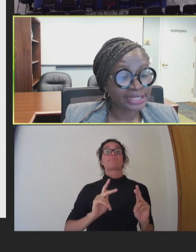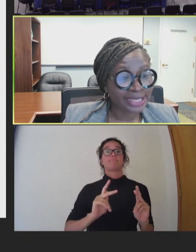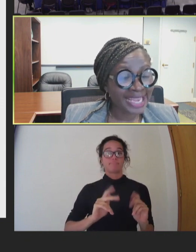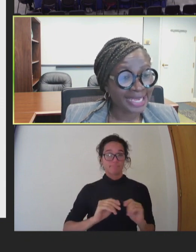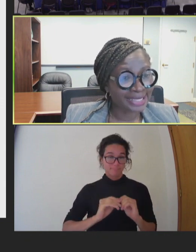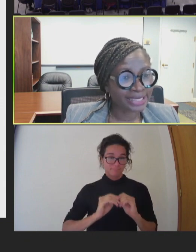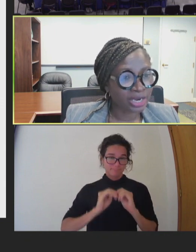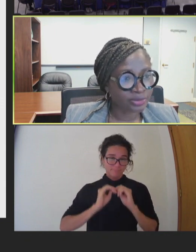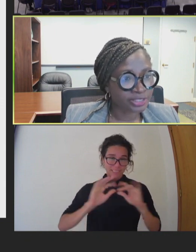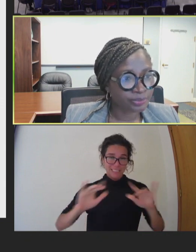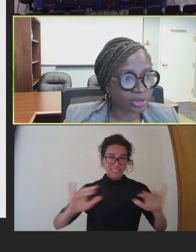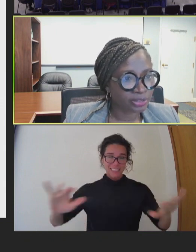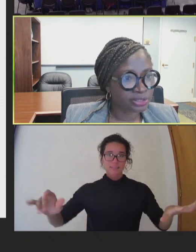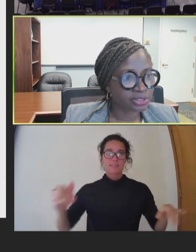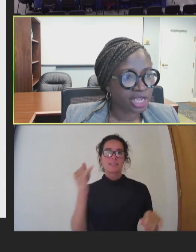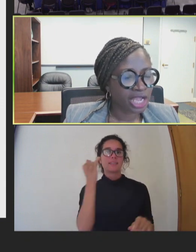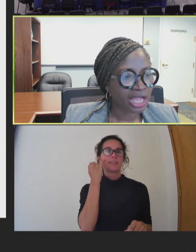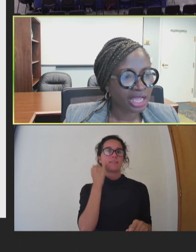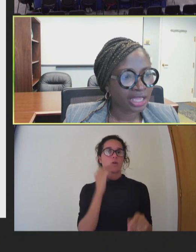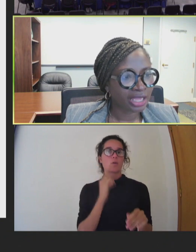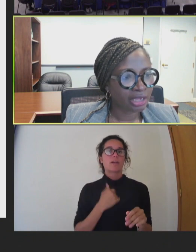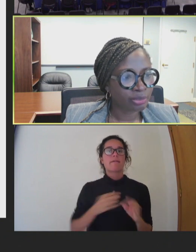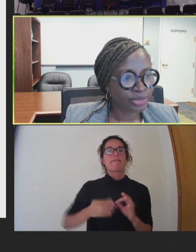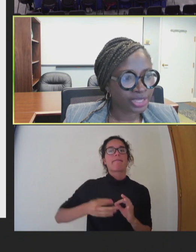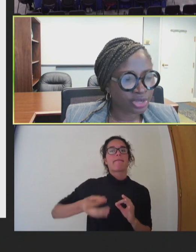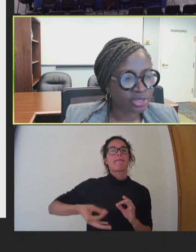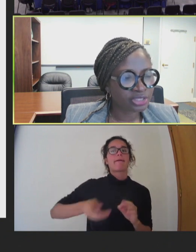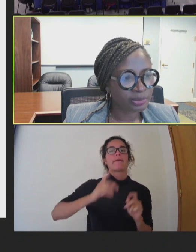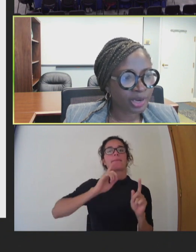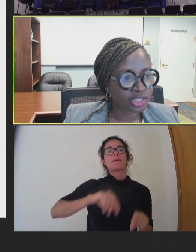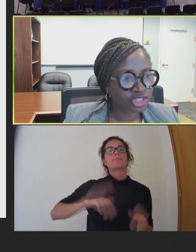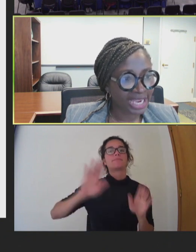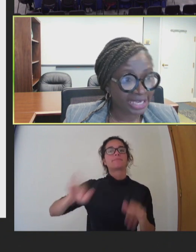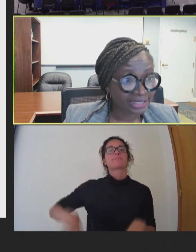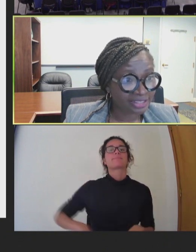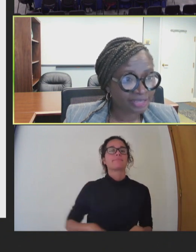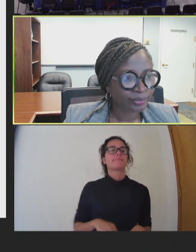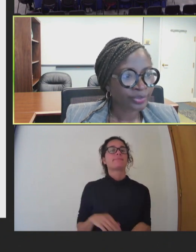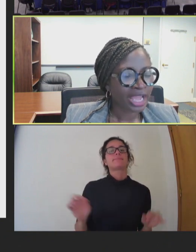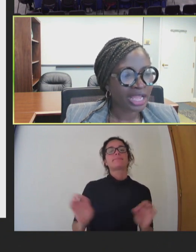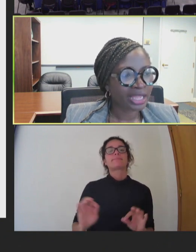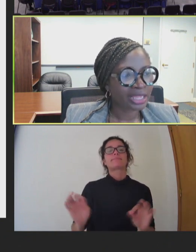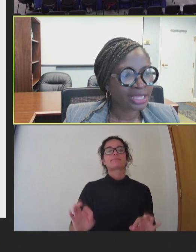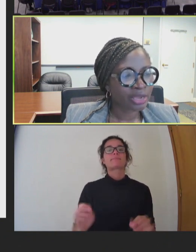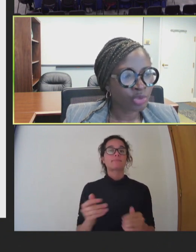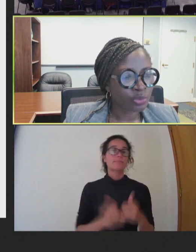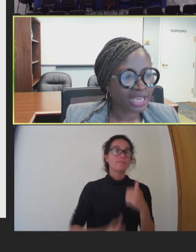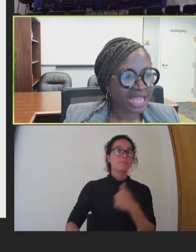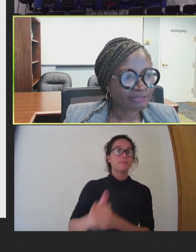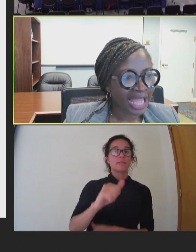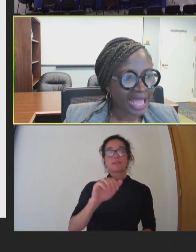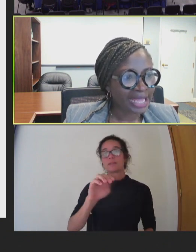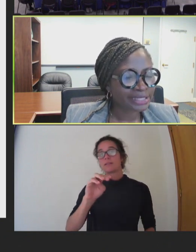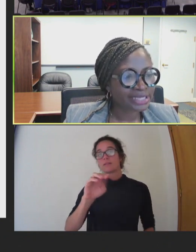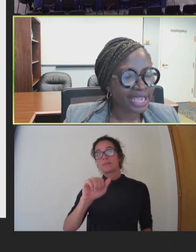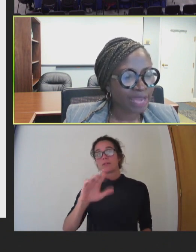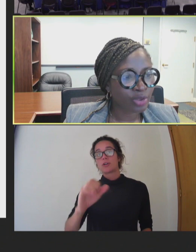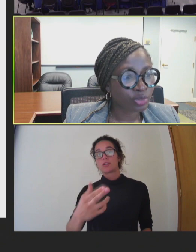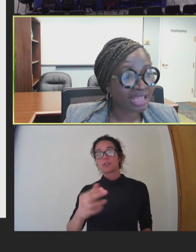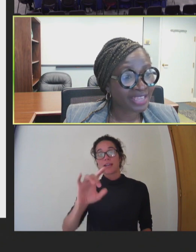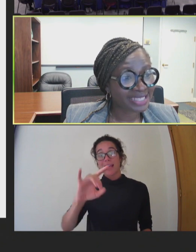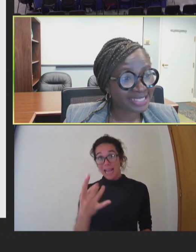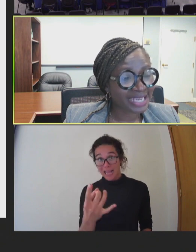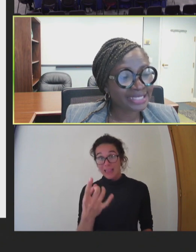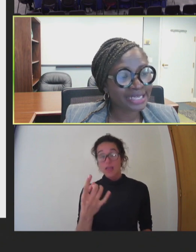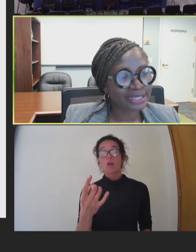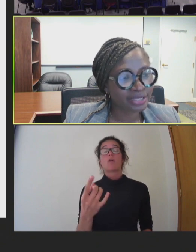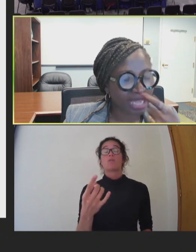delayed our response beyond March 8th, we will have had -- we would have extended the